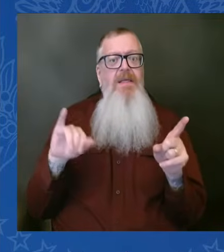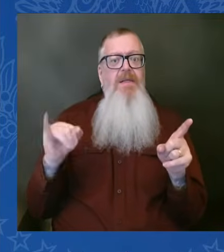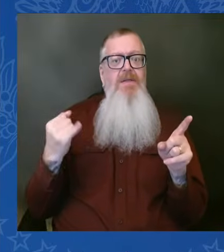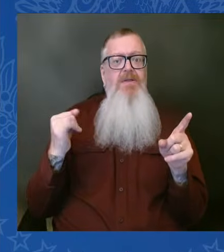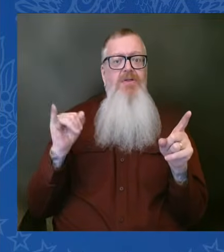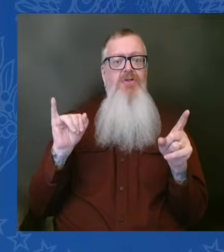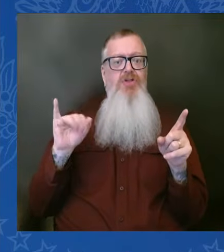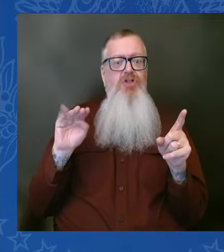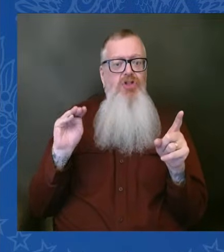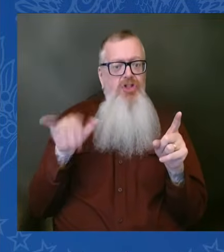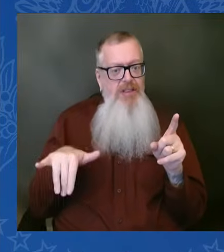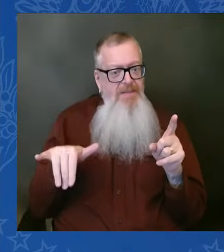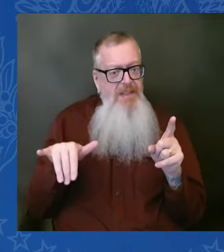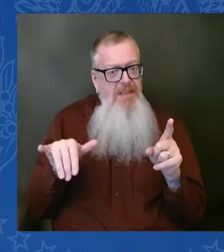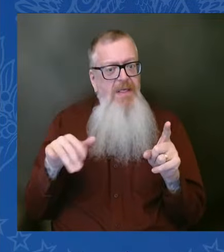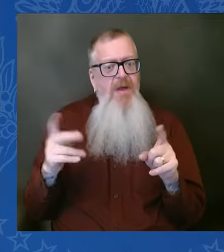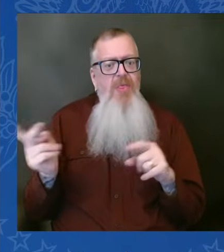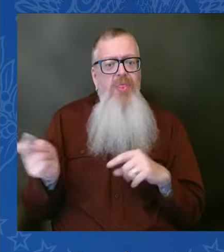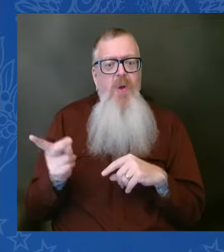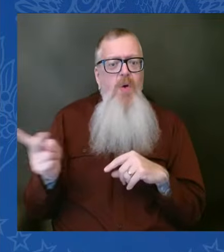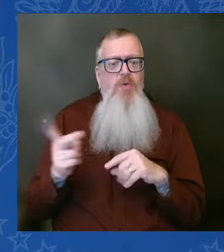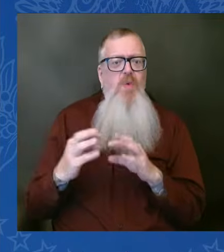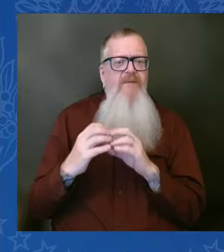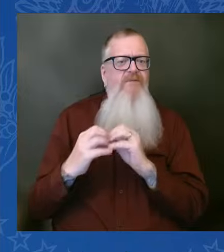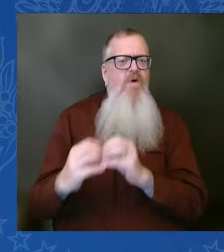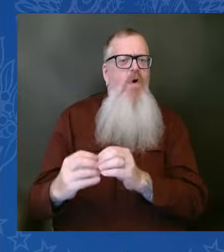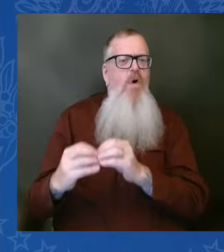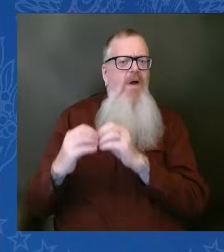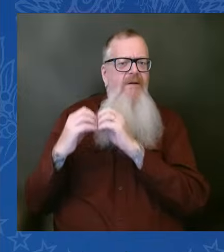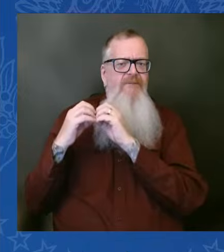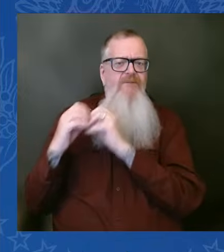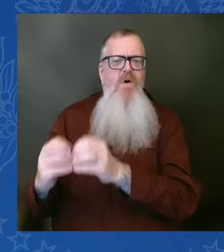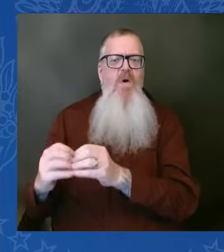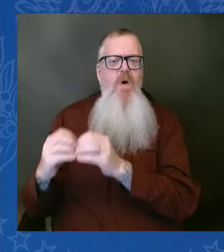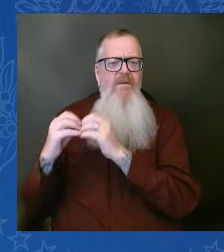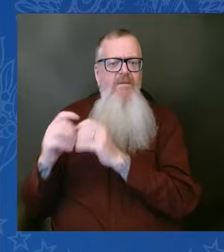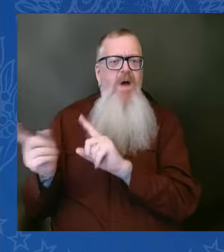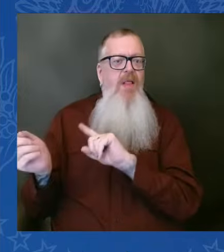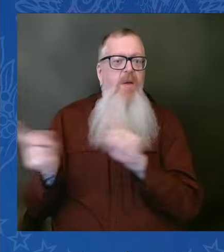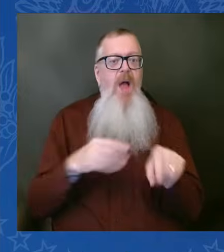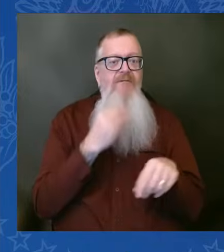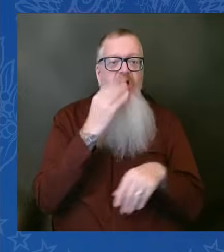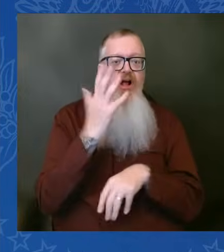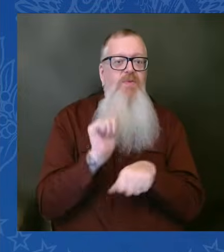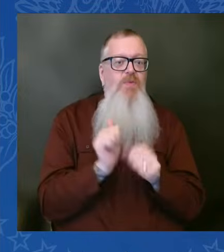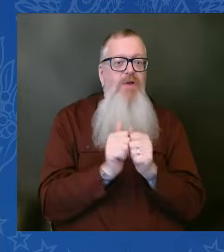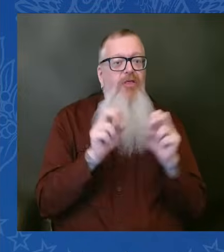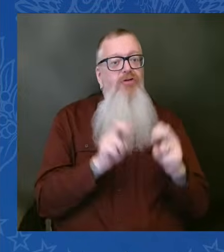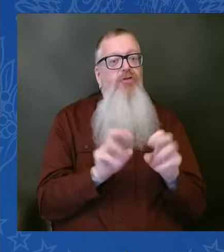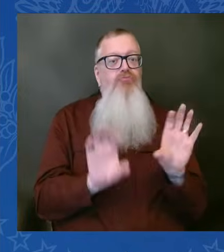So, one is to restore the soul of the country. The second thing to do -- I was trying to do when I -- I said I was --